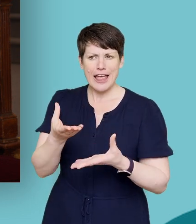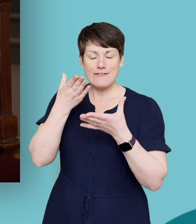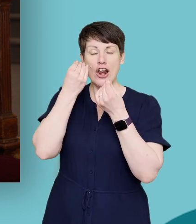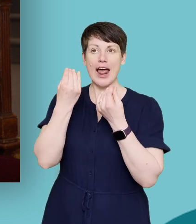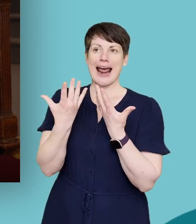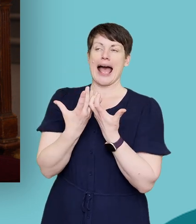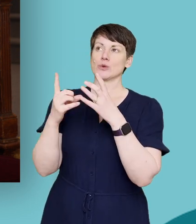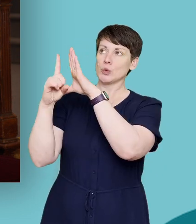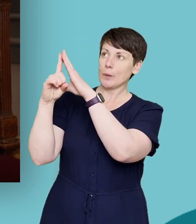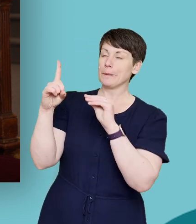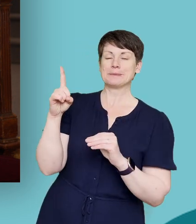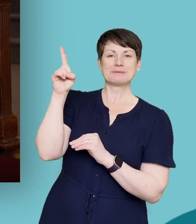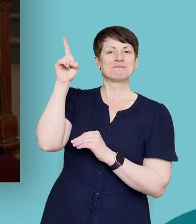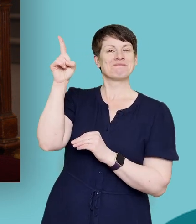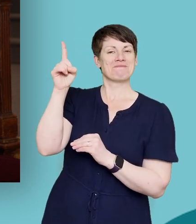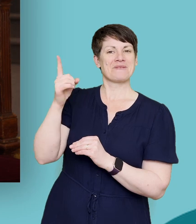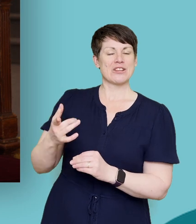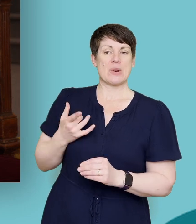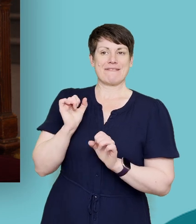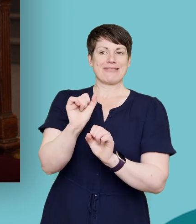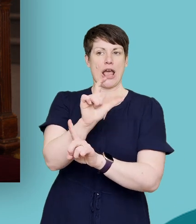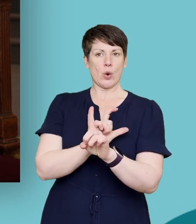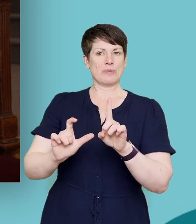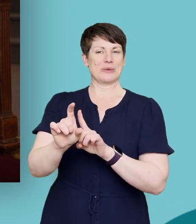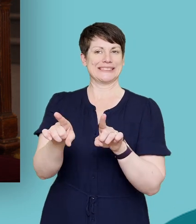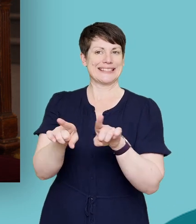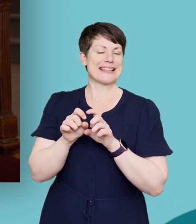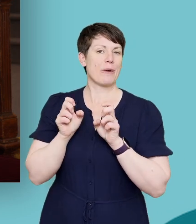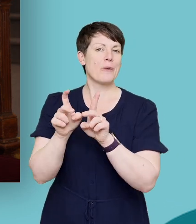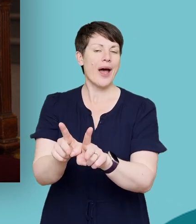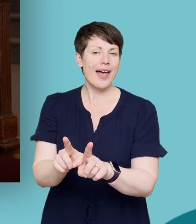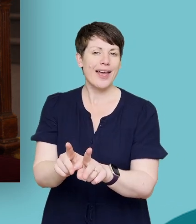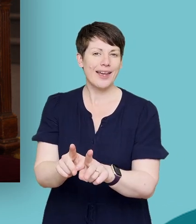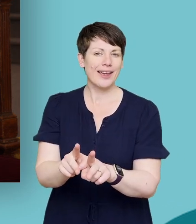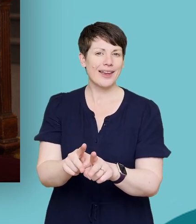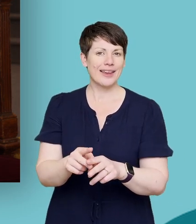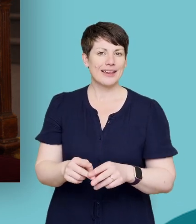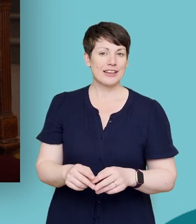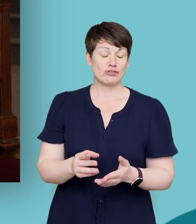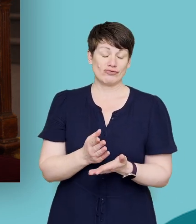lead their community in the image of God, which is about giving of yourself to another.